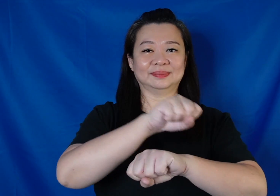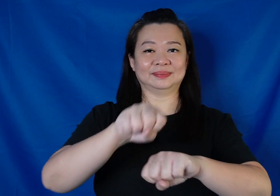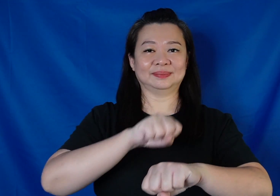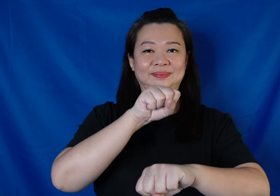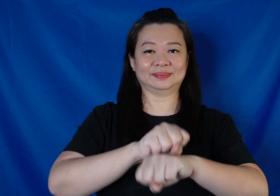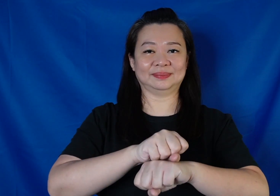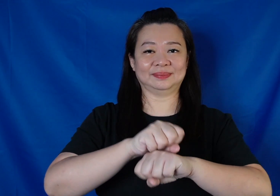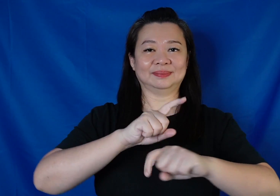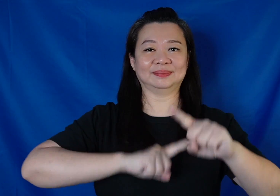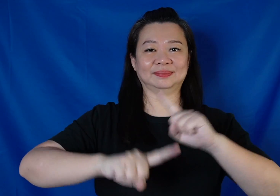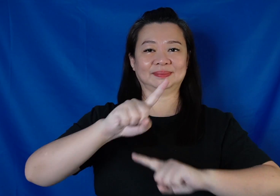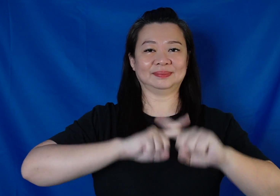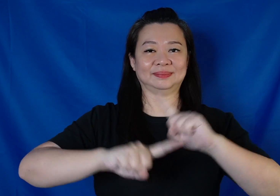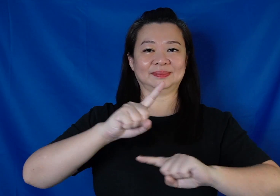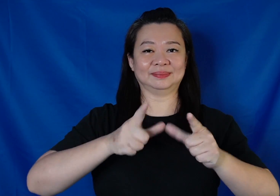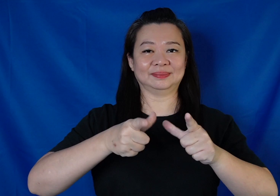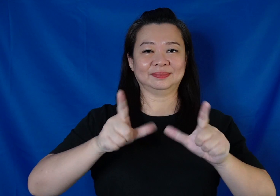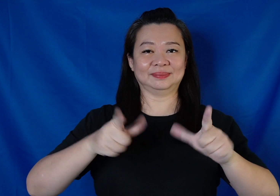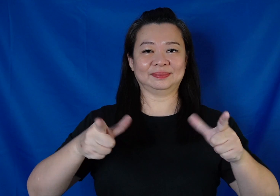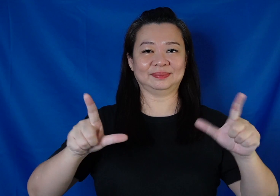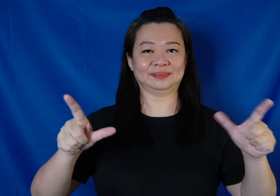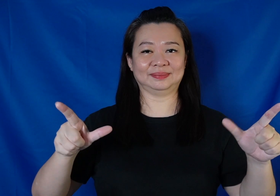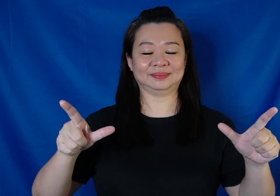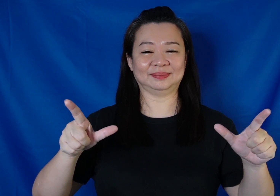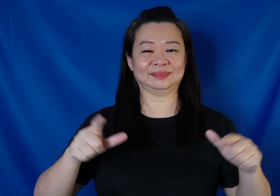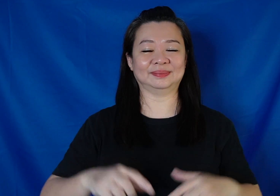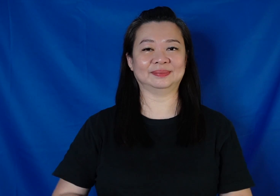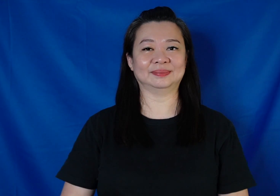SINGAPORE SIGN LANGUAGE